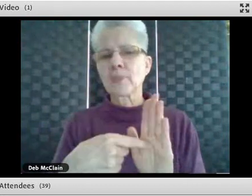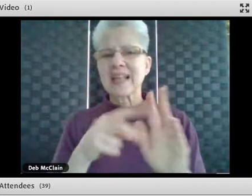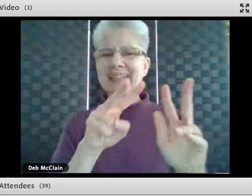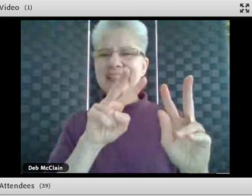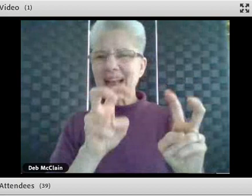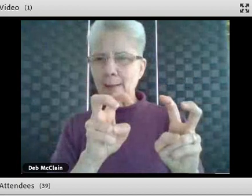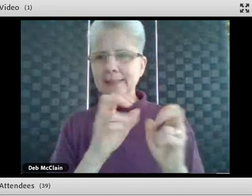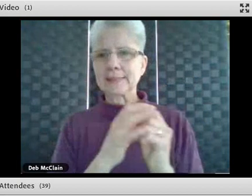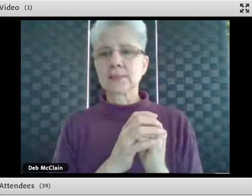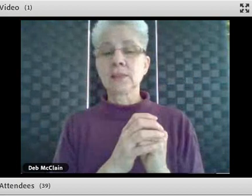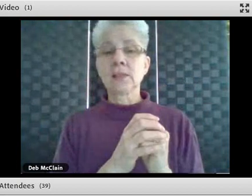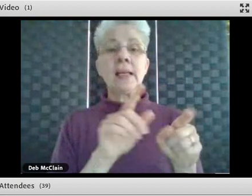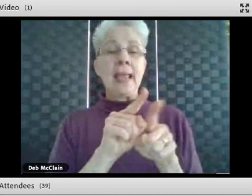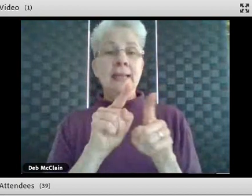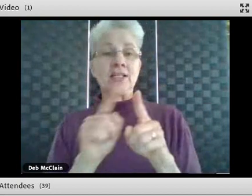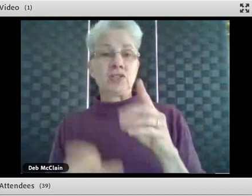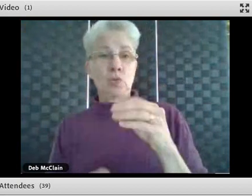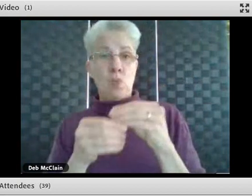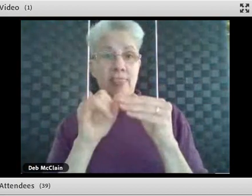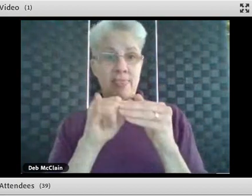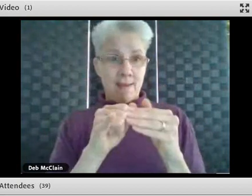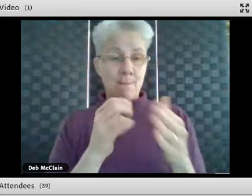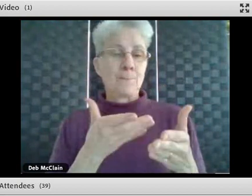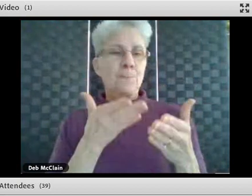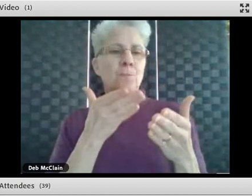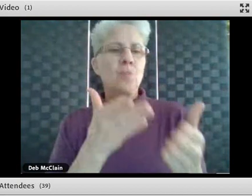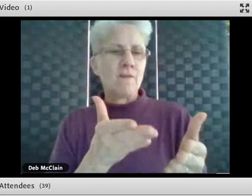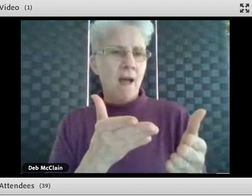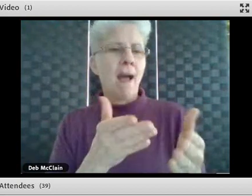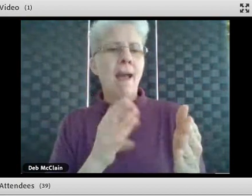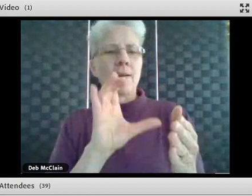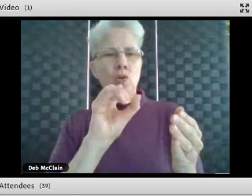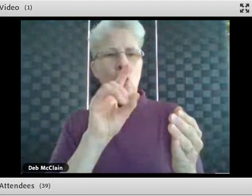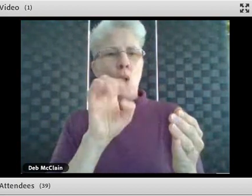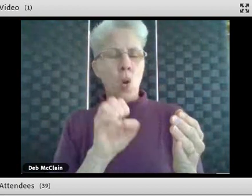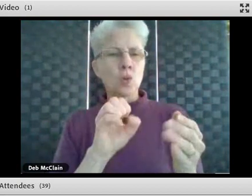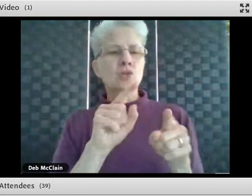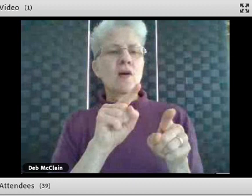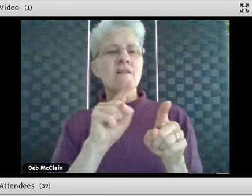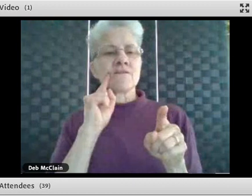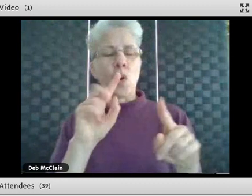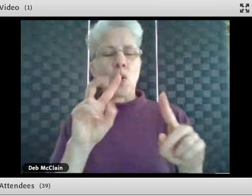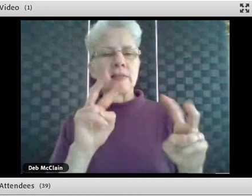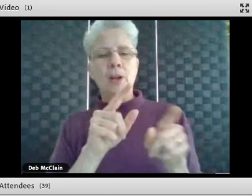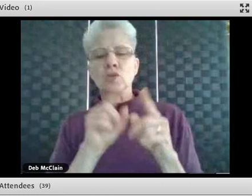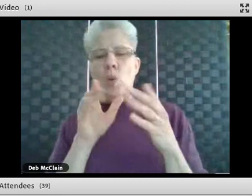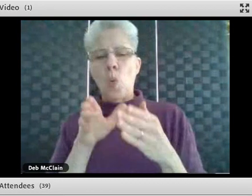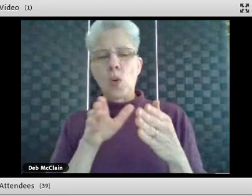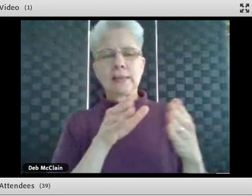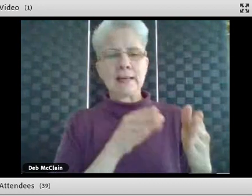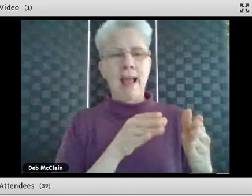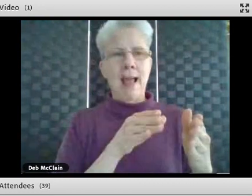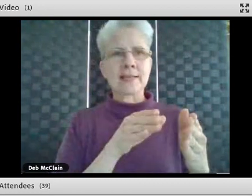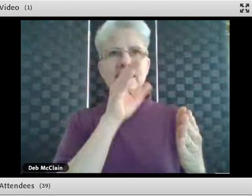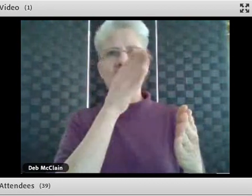But in addition to providing the codes for the topic, it organizes items on the shelf. So it kind of goes beyond